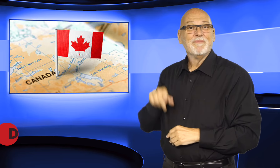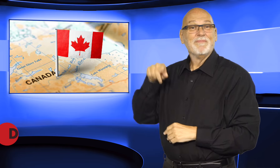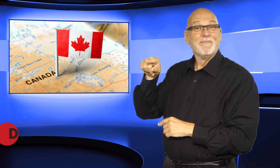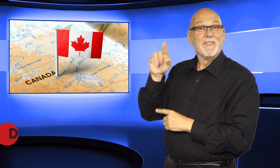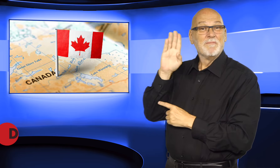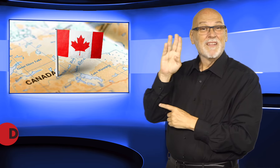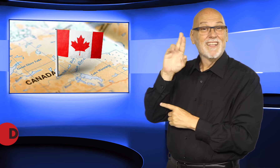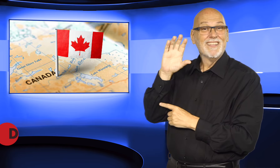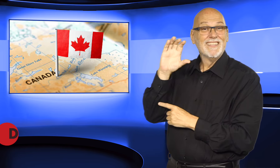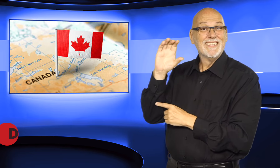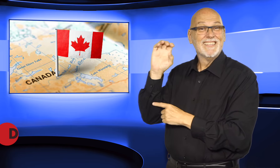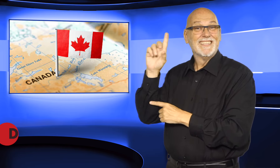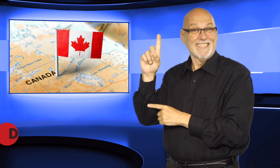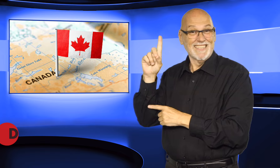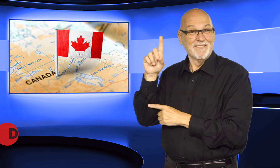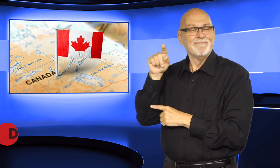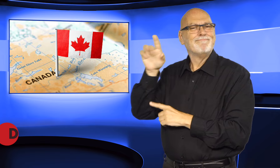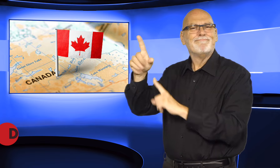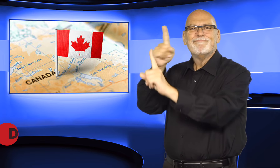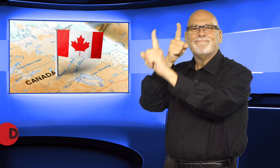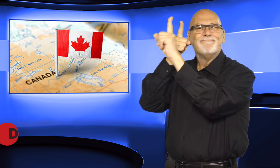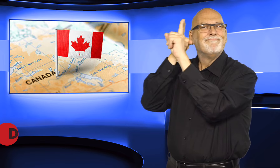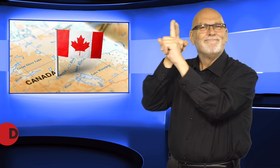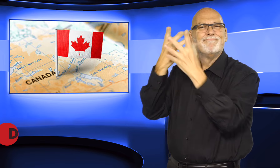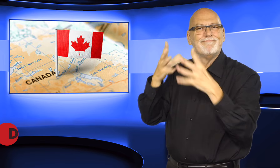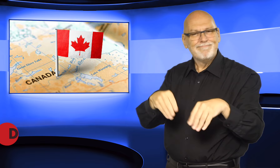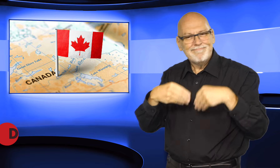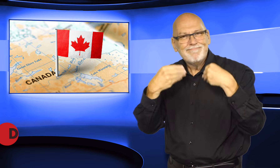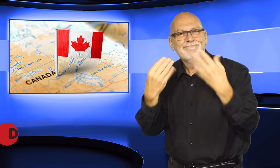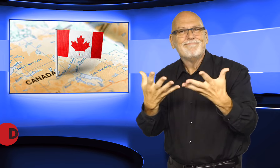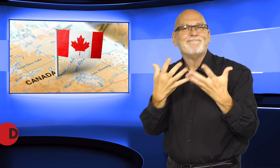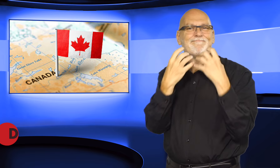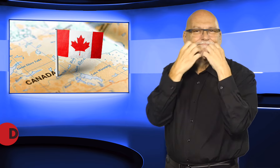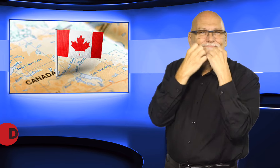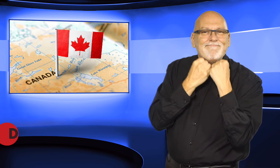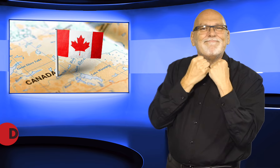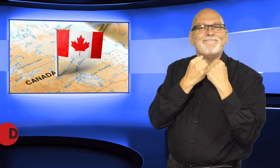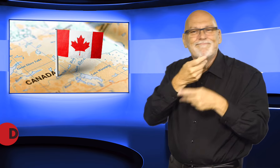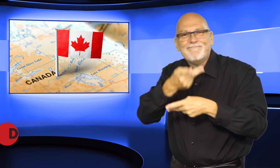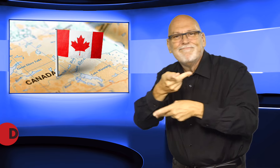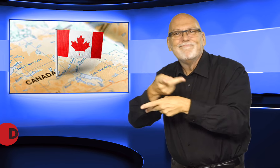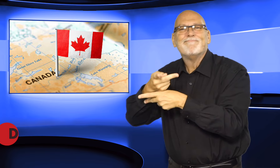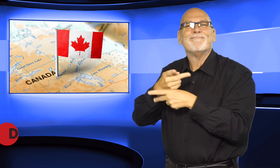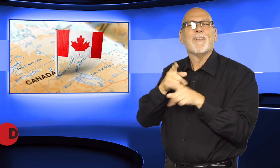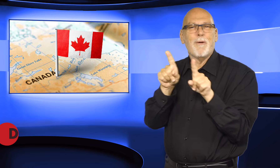BRCCED's mission is to provide care and opportunities